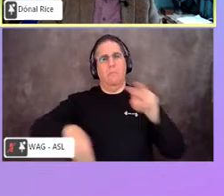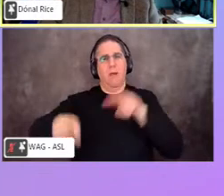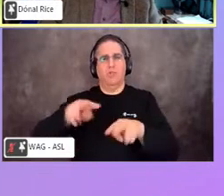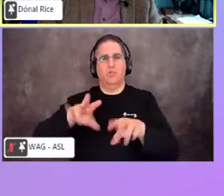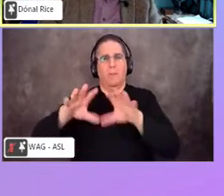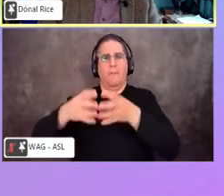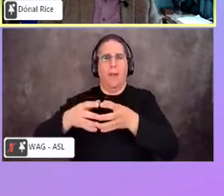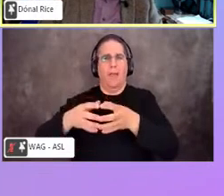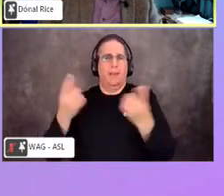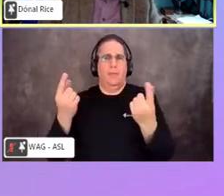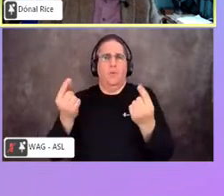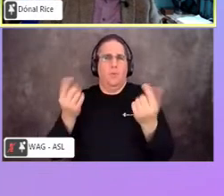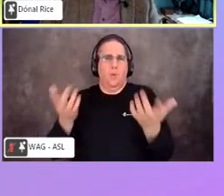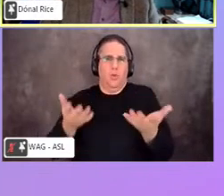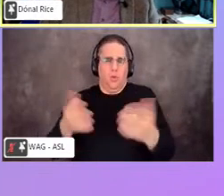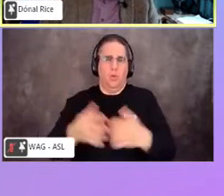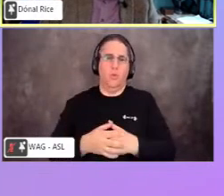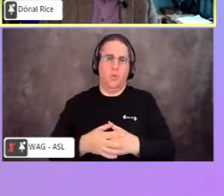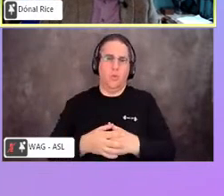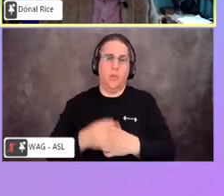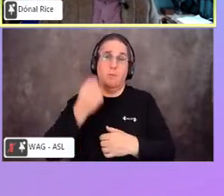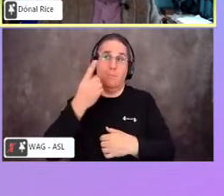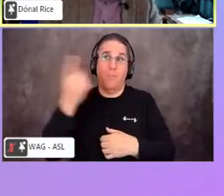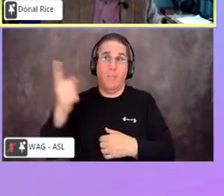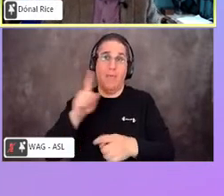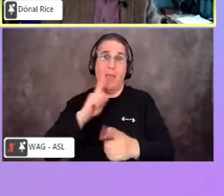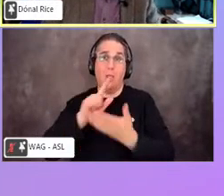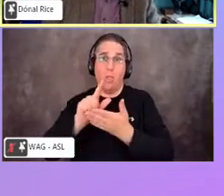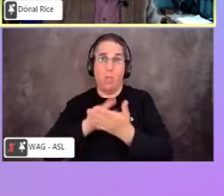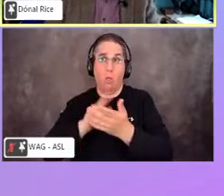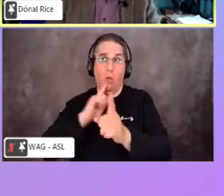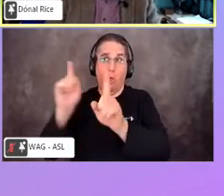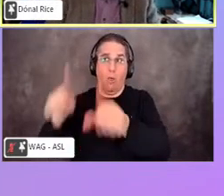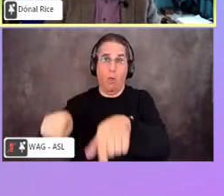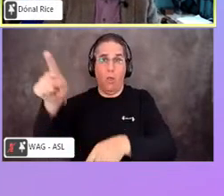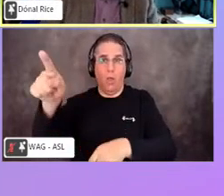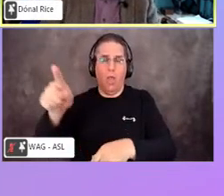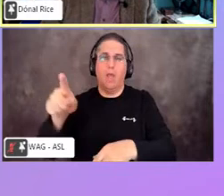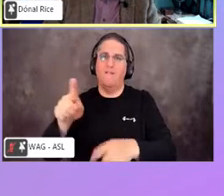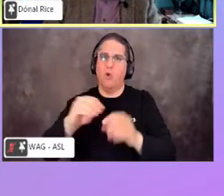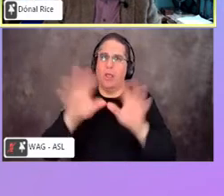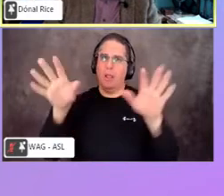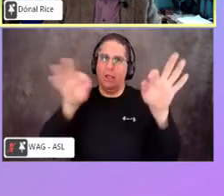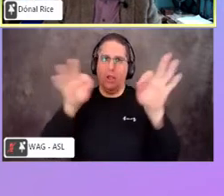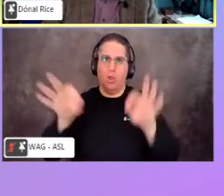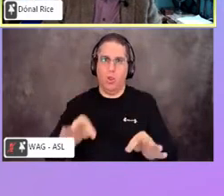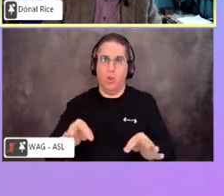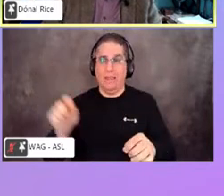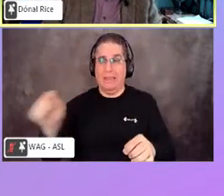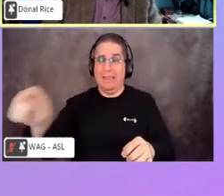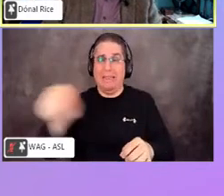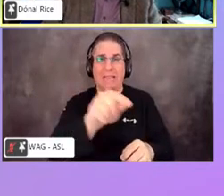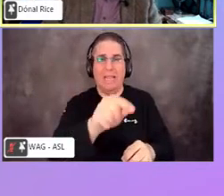years. They are under the scope of the director. So I just wanted to outline what the functions of the national